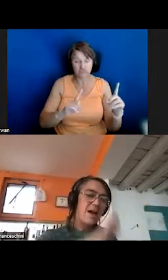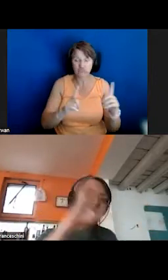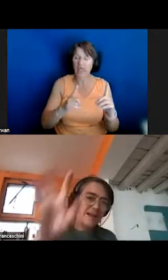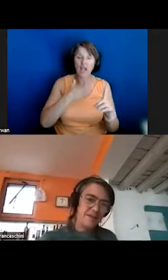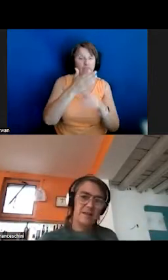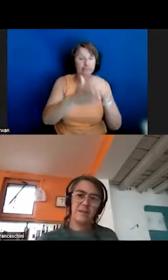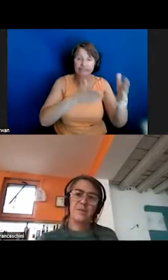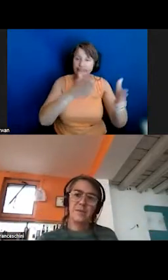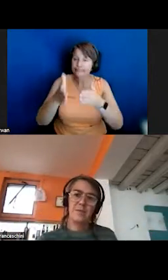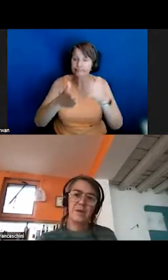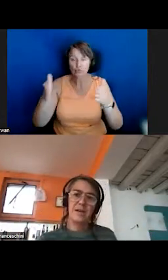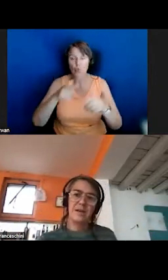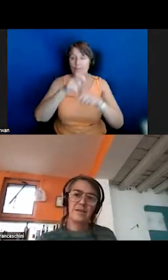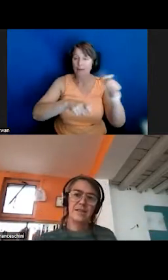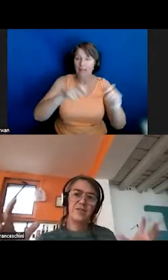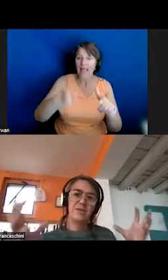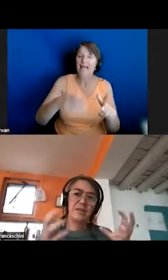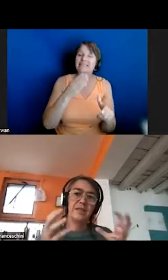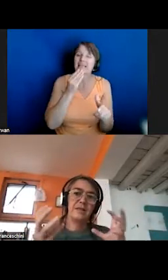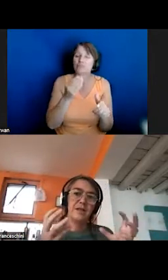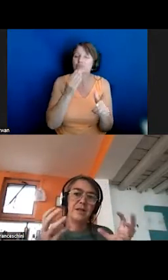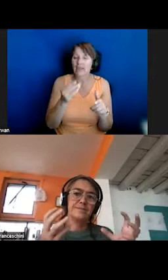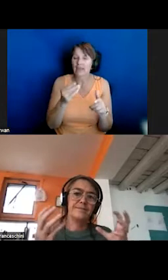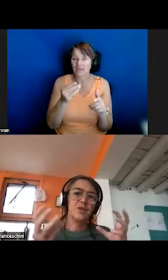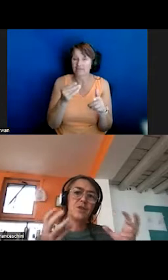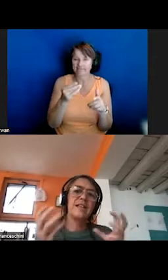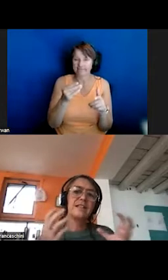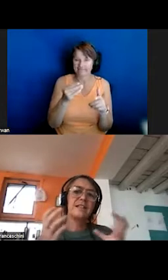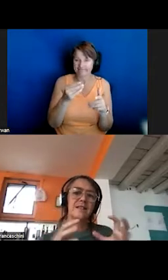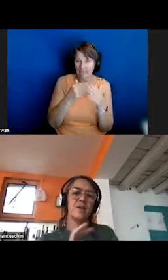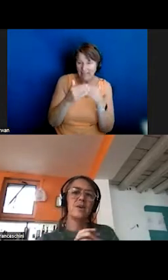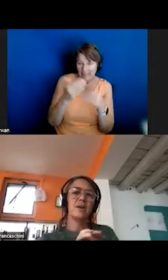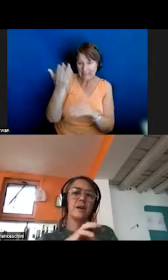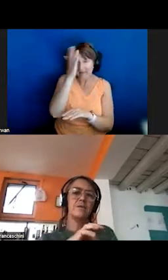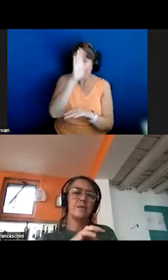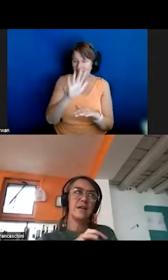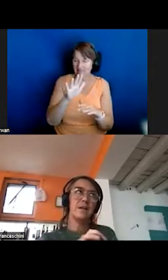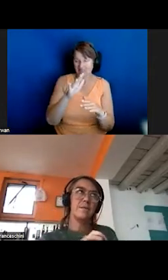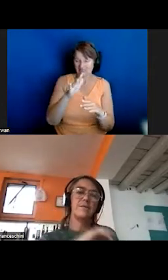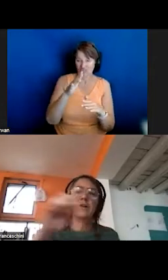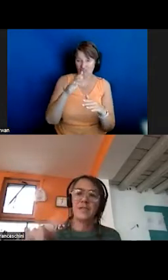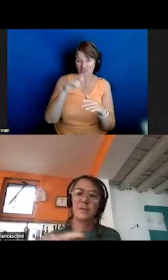And having the temporary architecture really created this network of a feedback